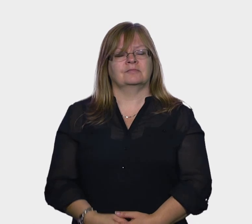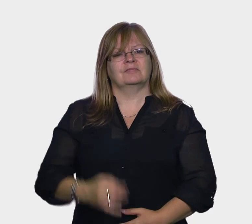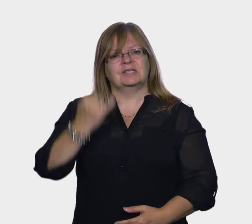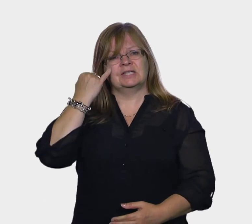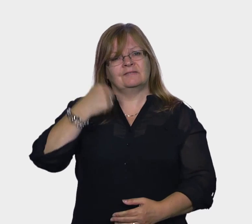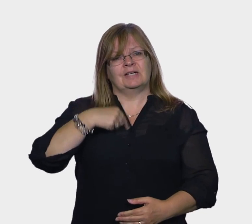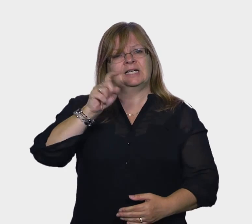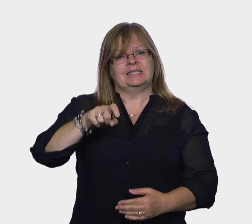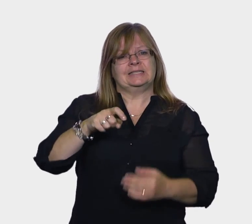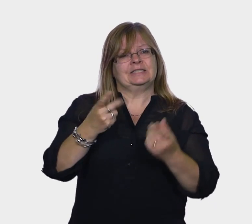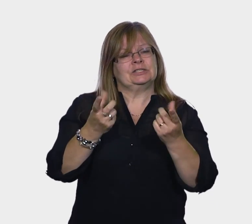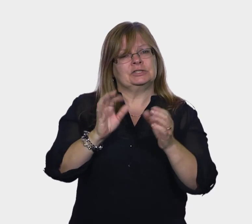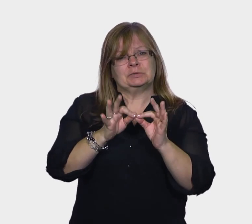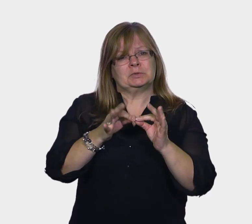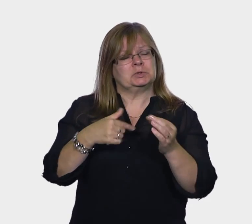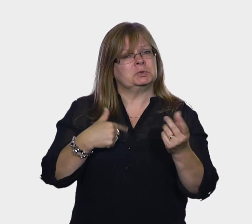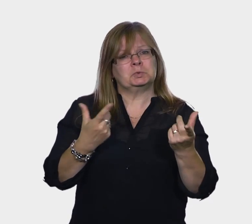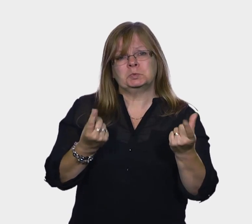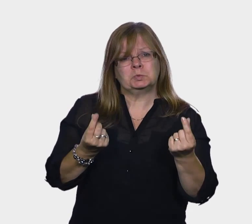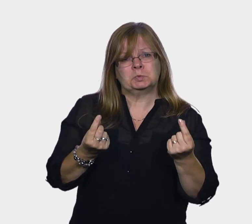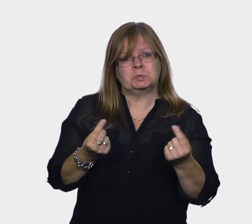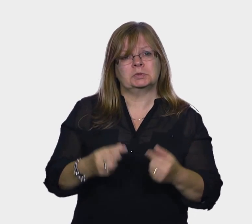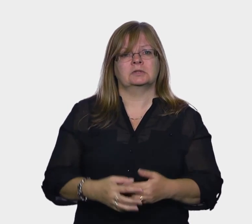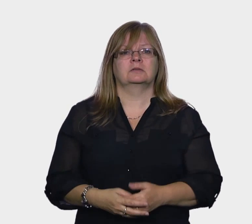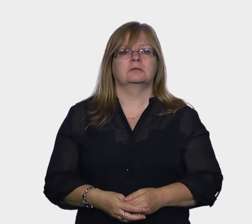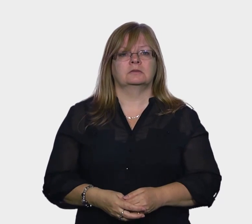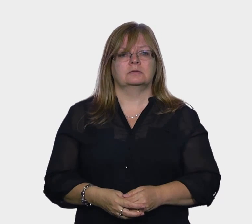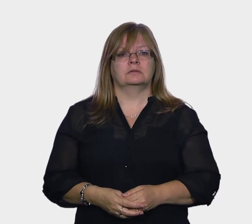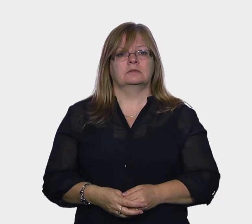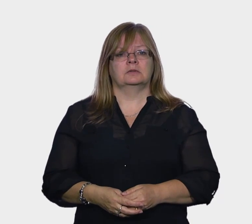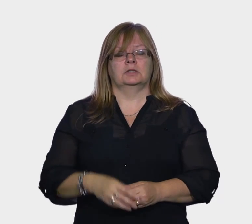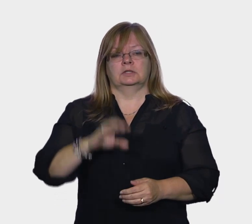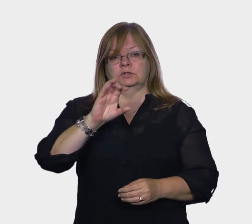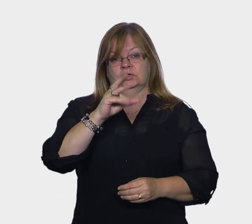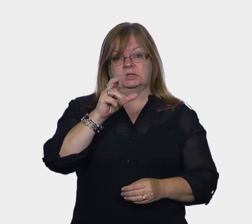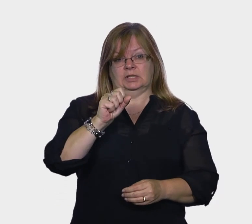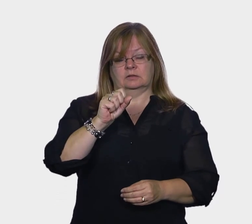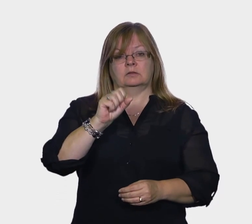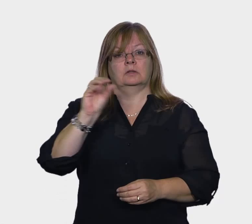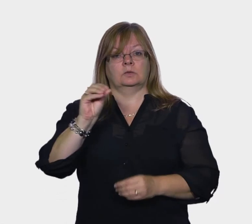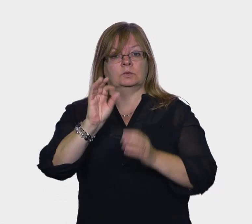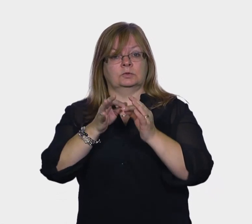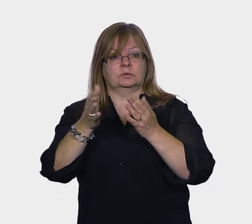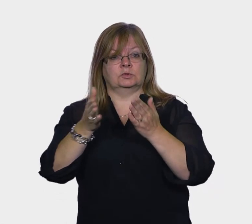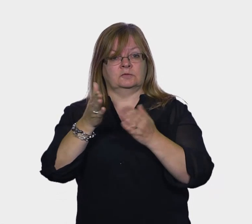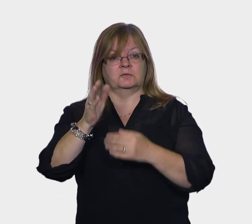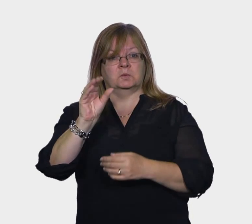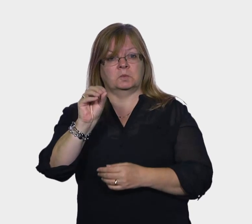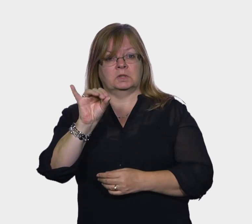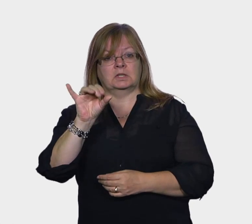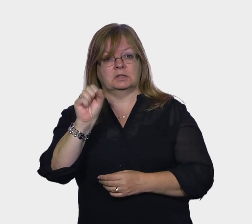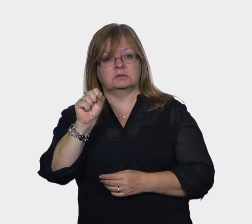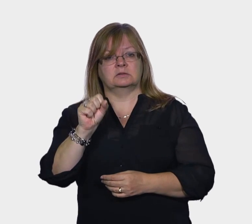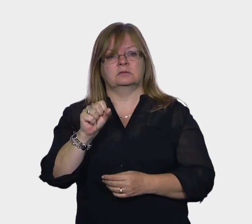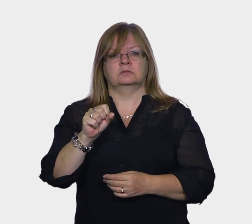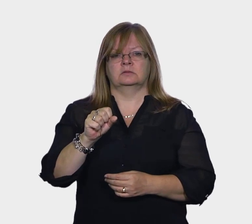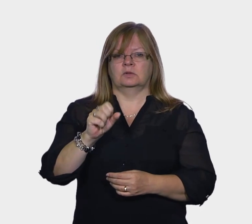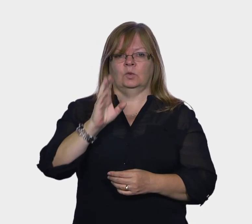What if I need an interpreter? CHS’s Ontario Interpreting Service